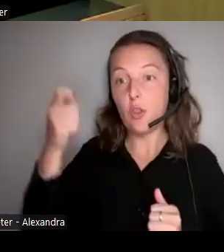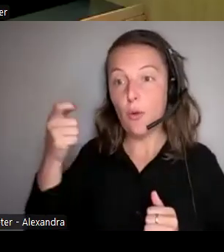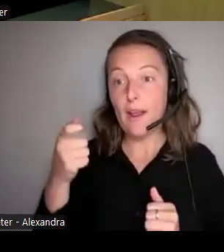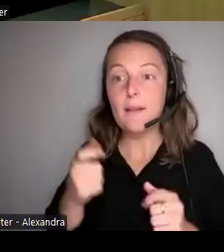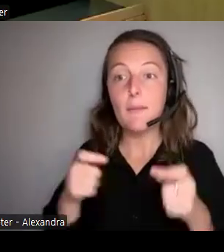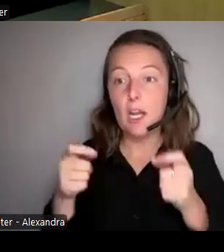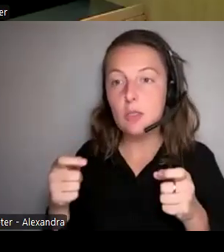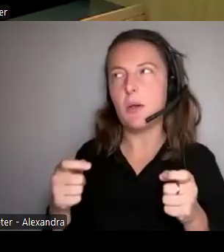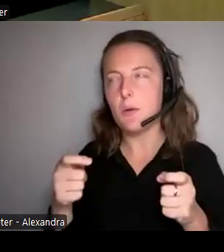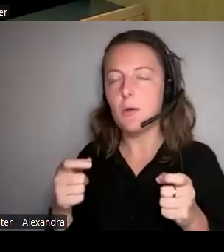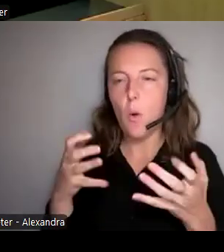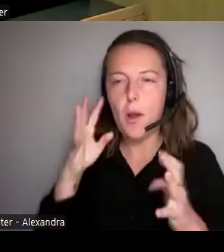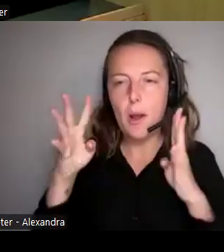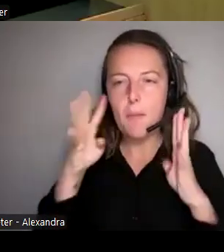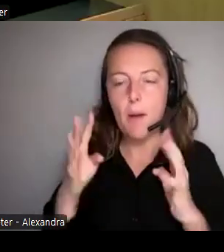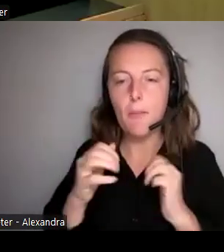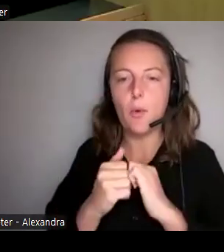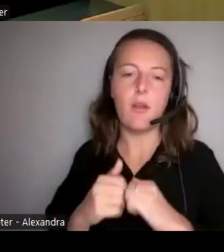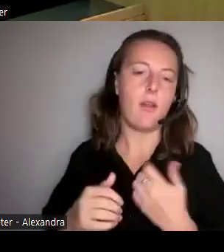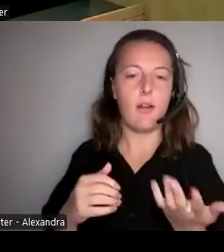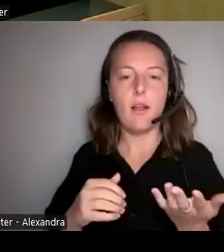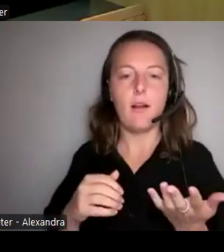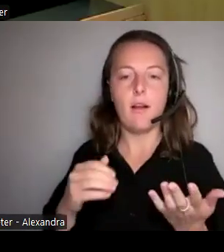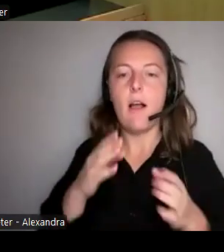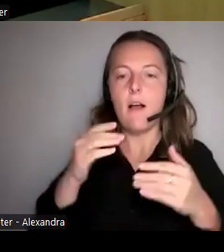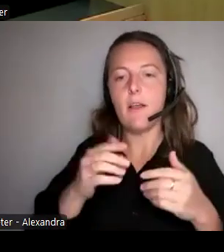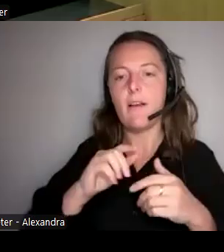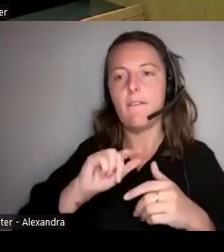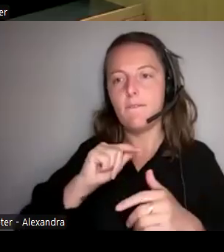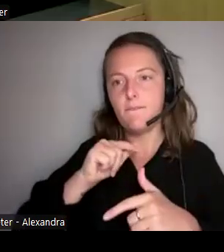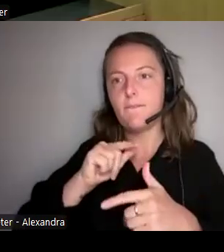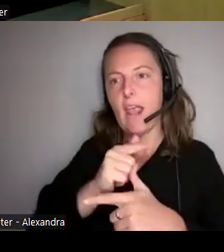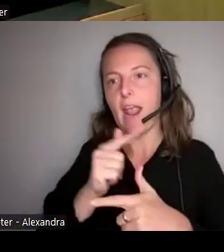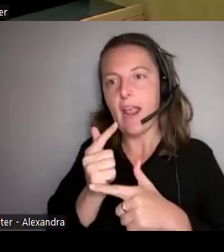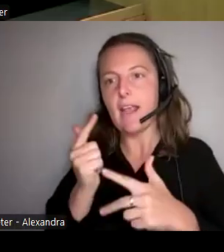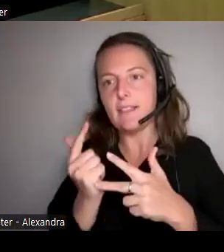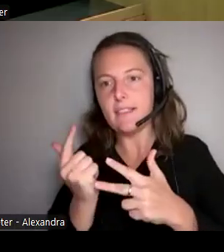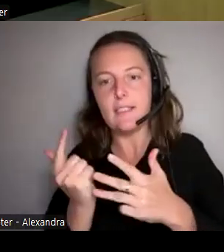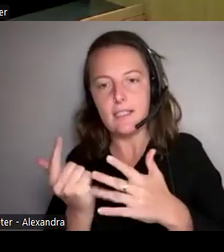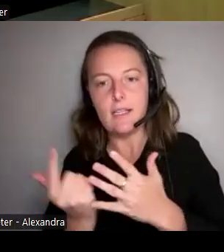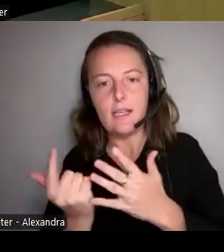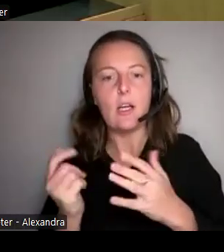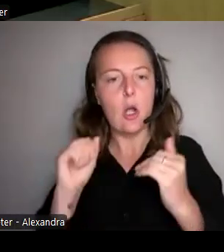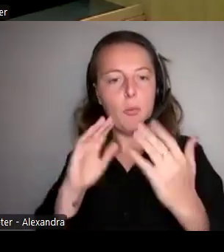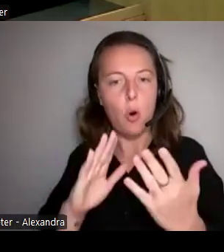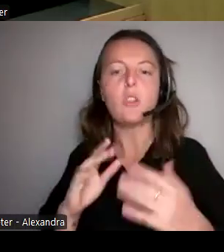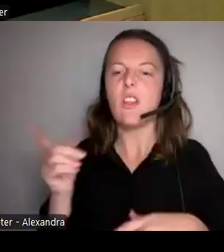a phased approach to fund it. uh they recommended the R6133. Some of you may be familiar with this,